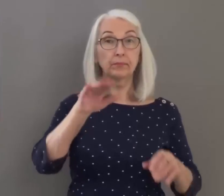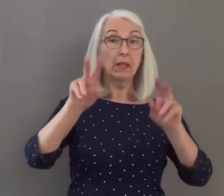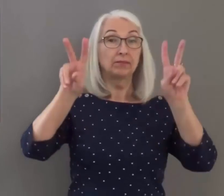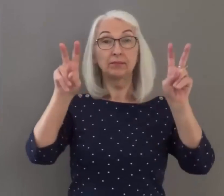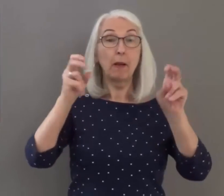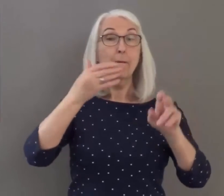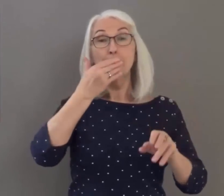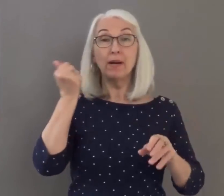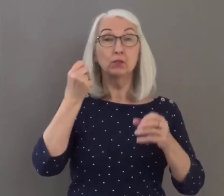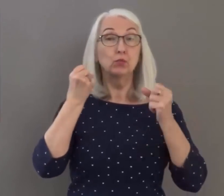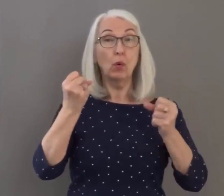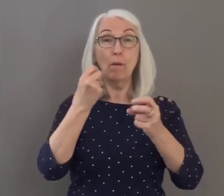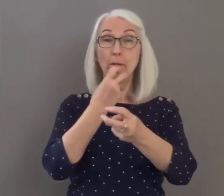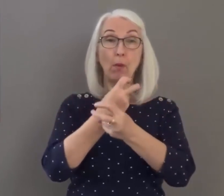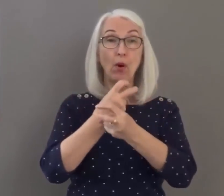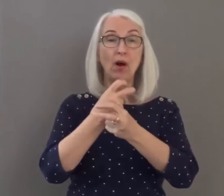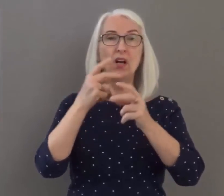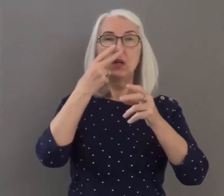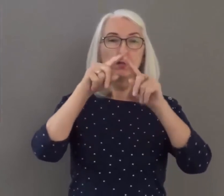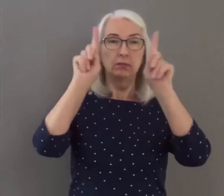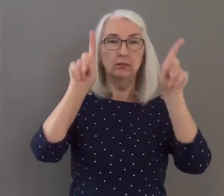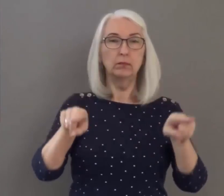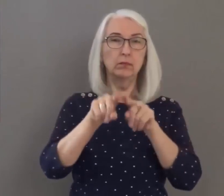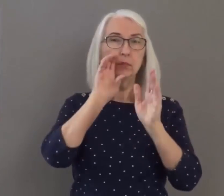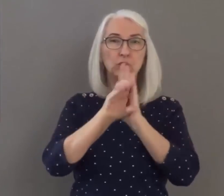The “Best Foods for Stronger Bones” chart